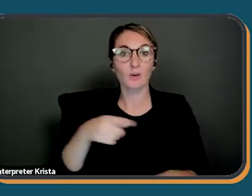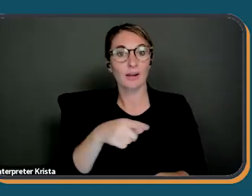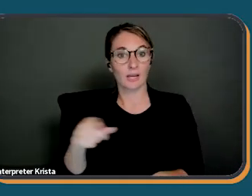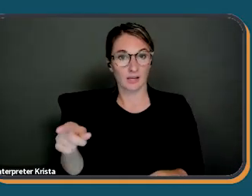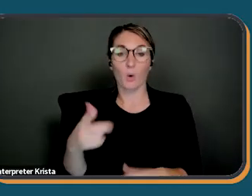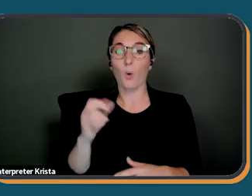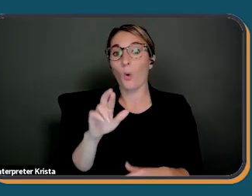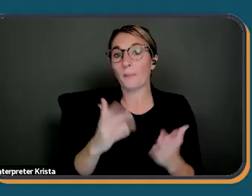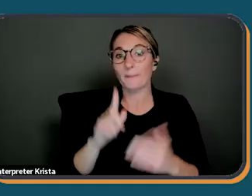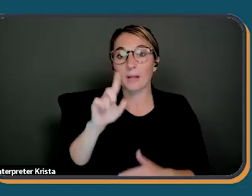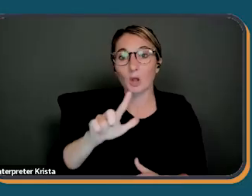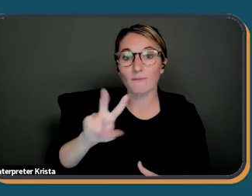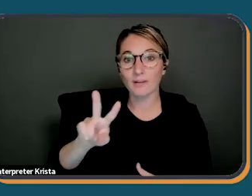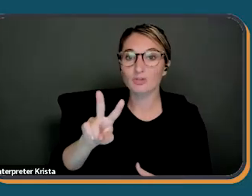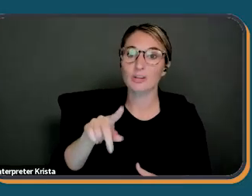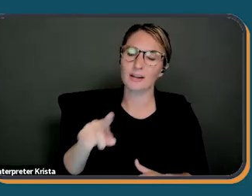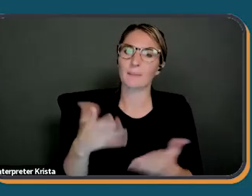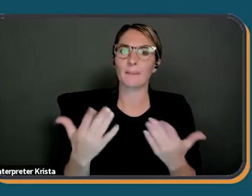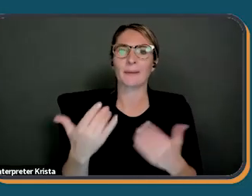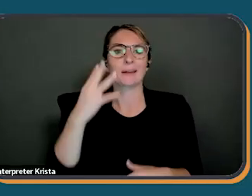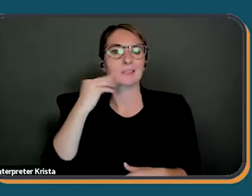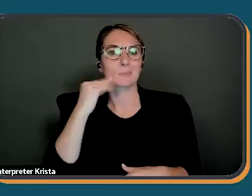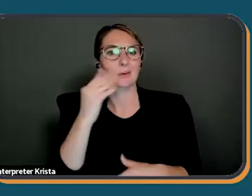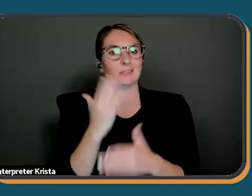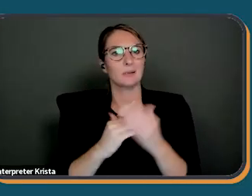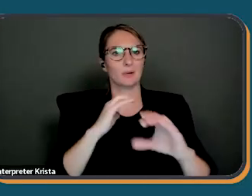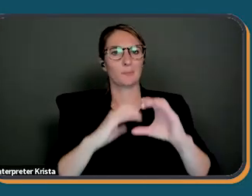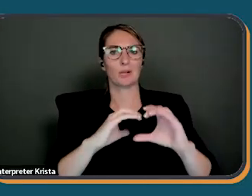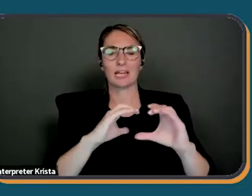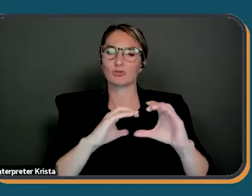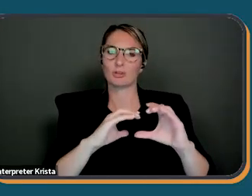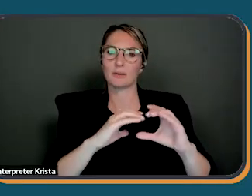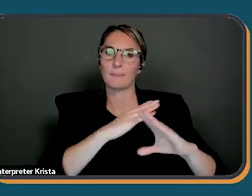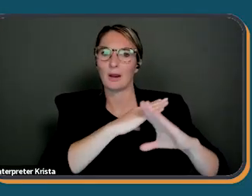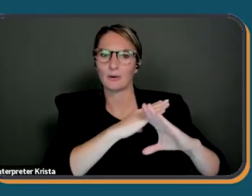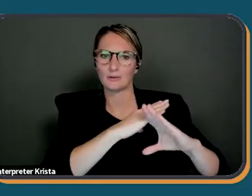for example, lack of interpreters, captioning, or screen readers.